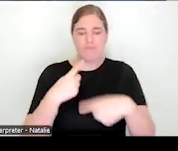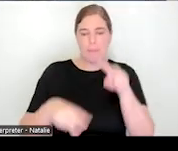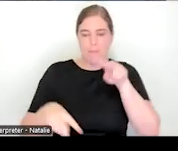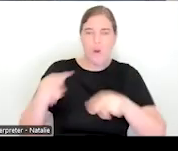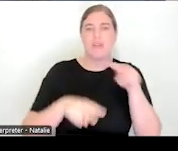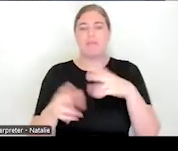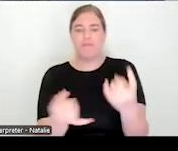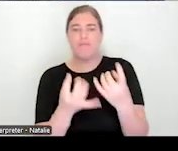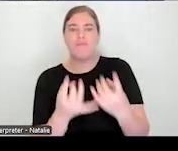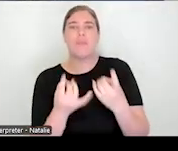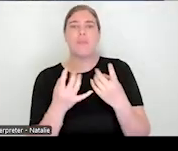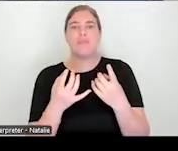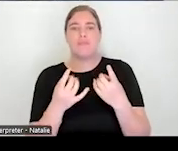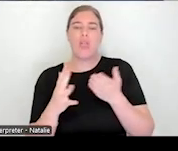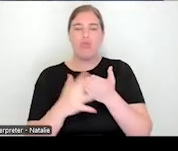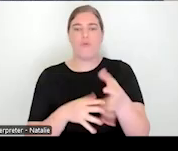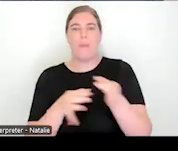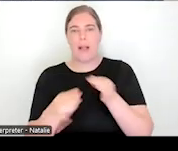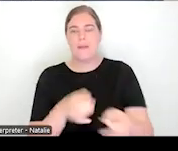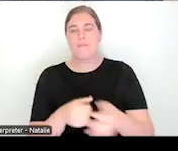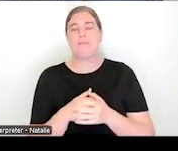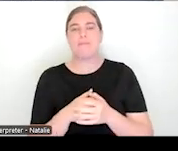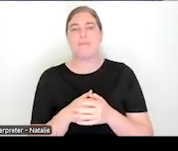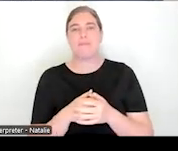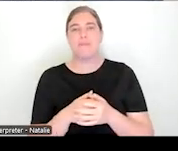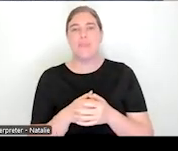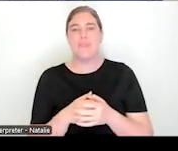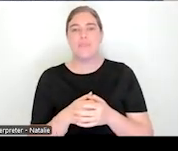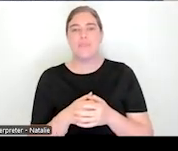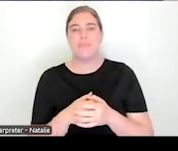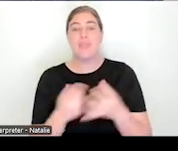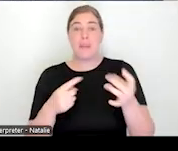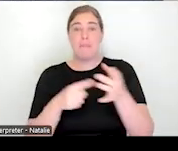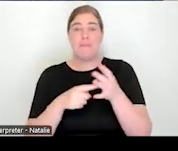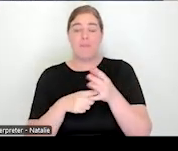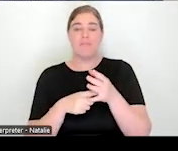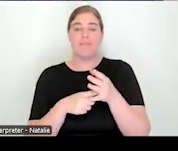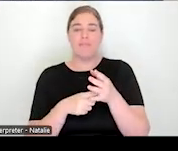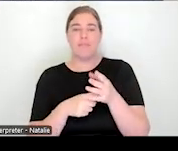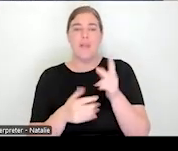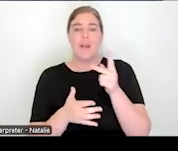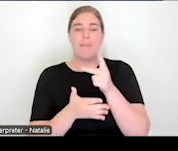the plan's evaluation framework. Some important elements that came out of the co-design working